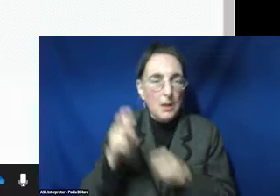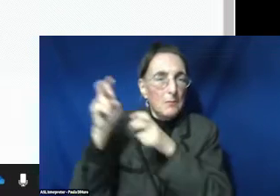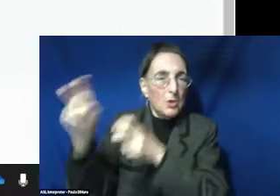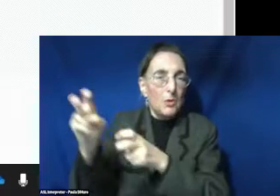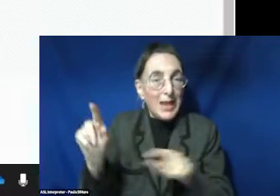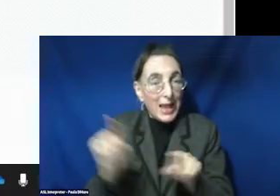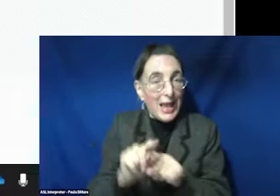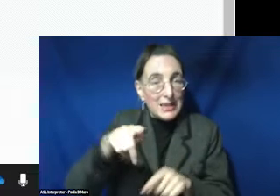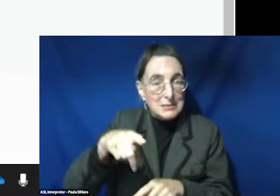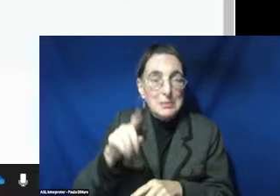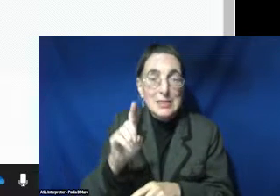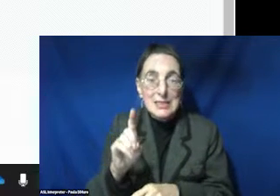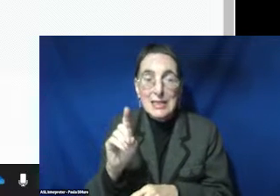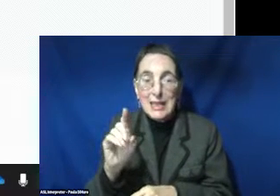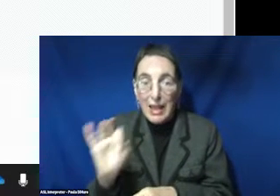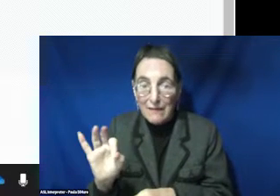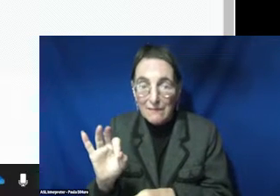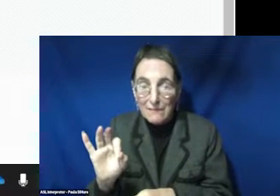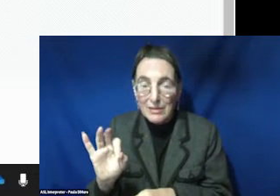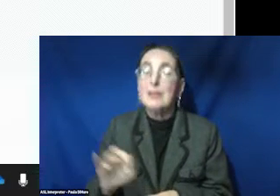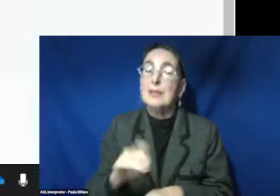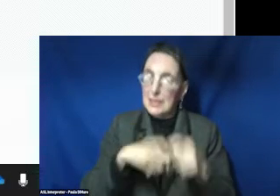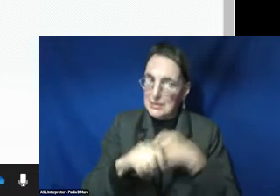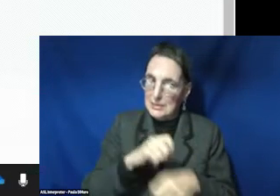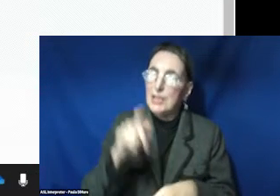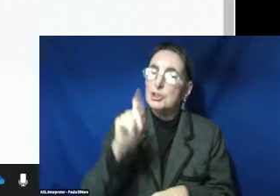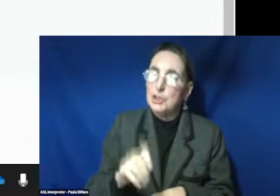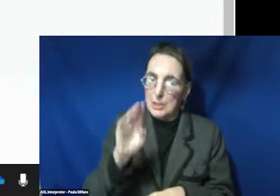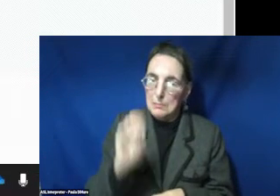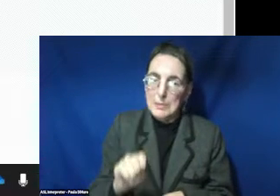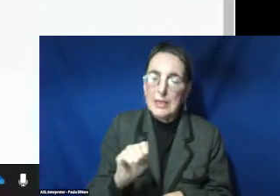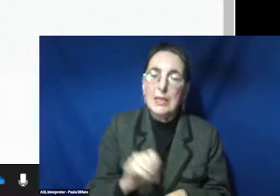So the most common thing I've seen that is a problem with this file --